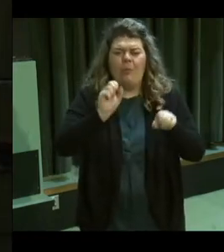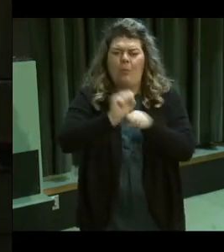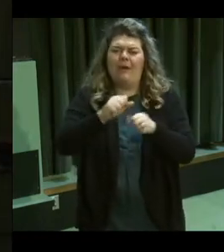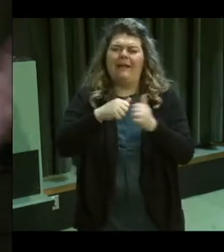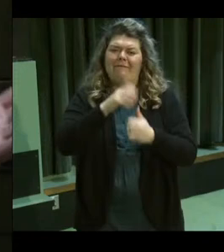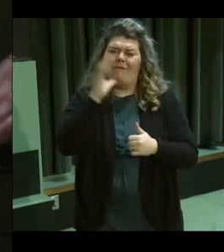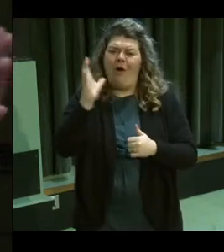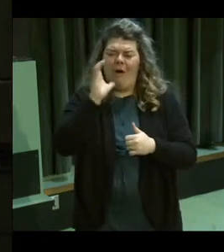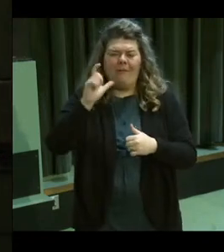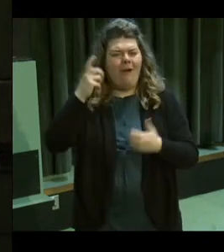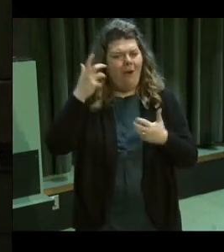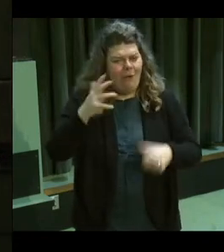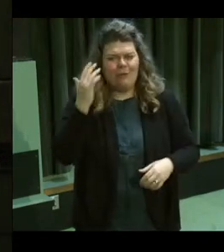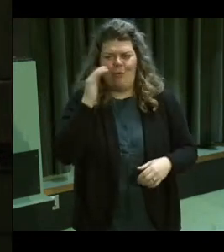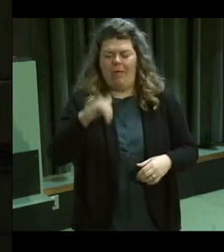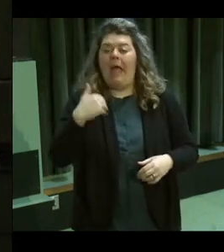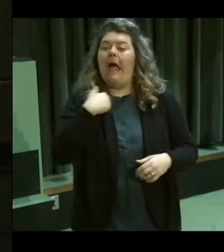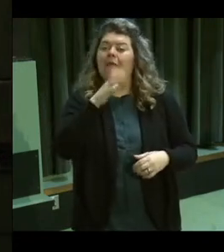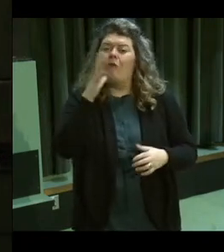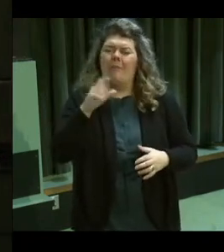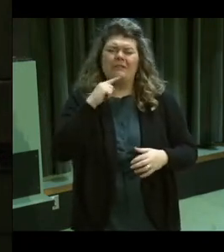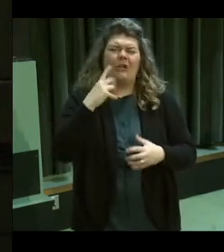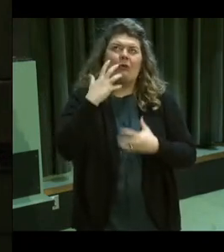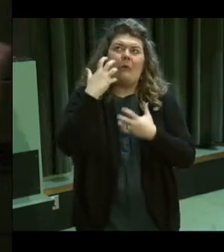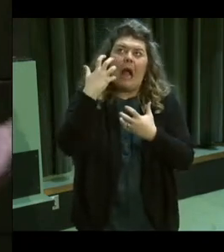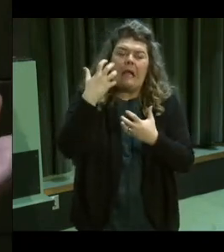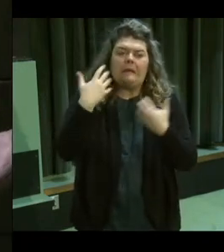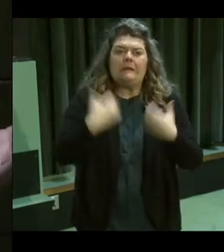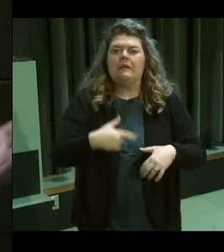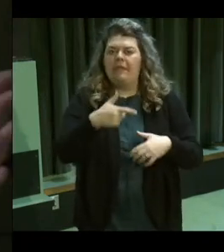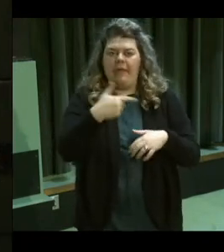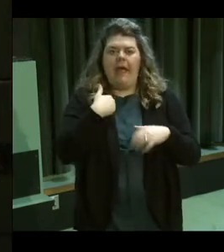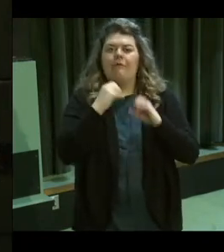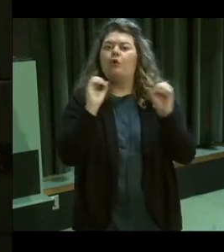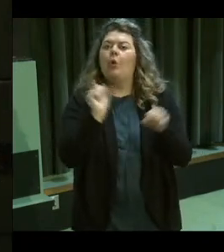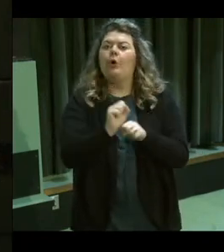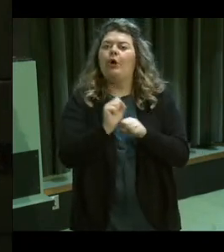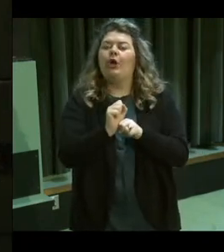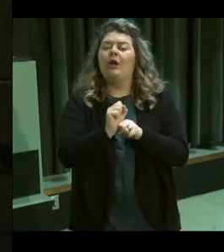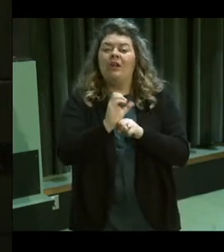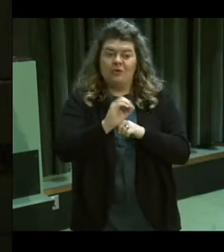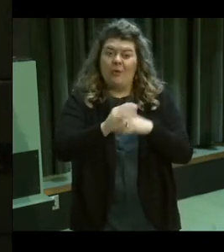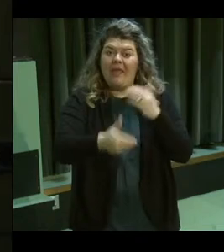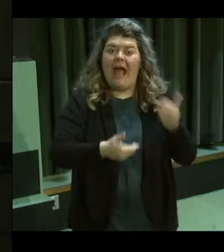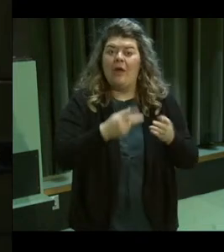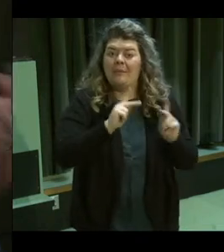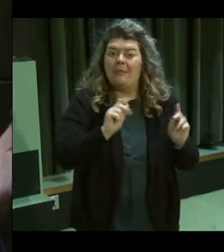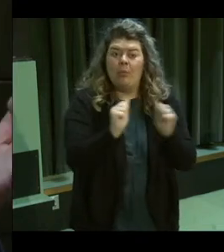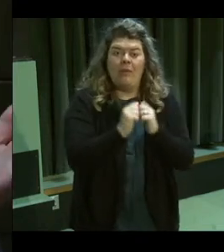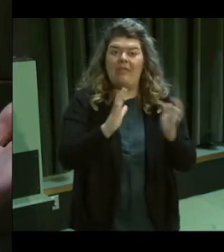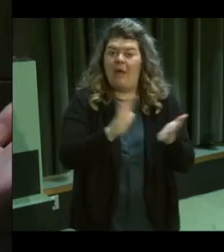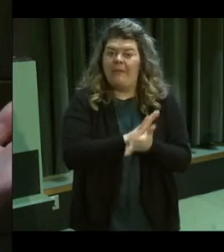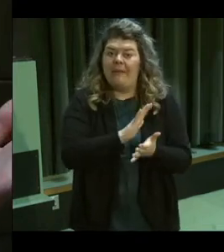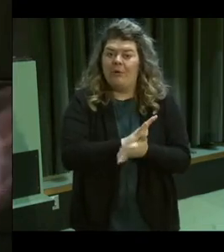you know, farmers that are crying because they don't have